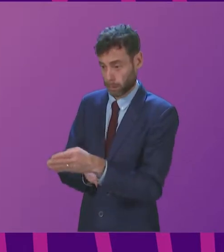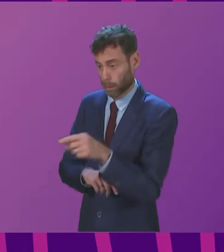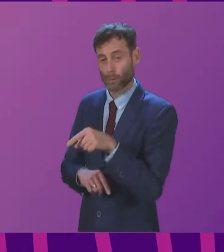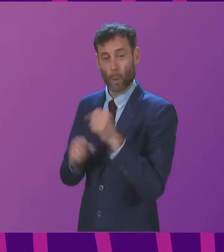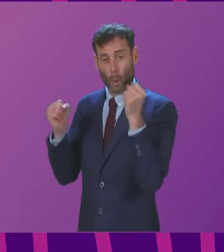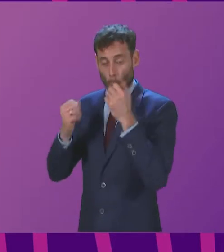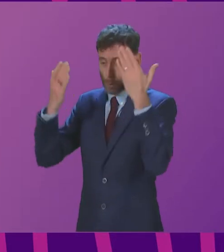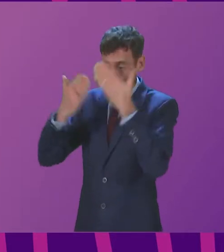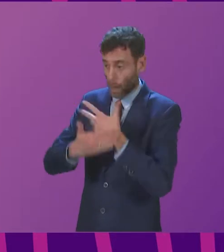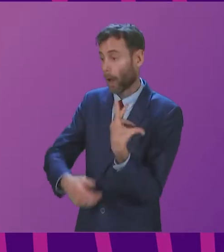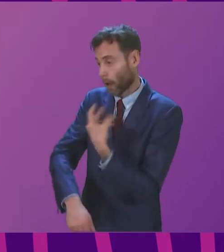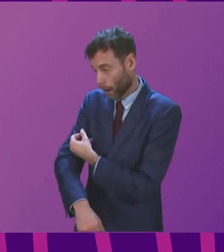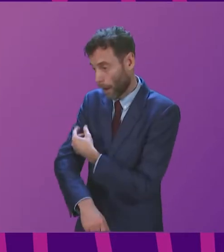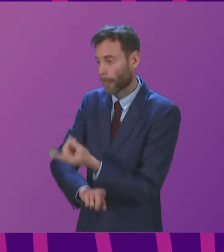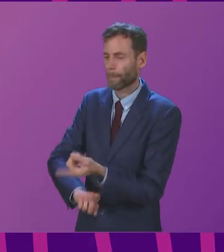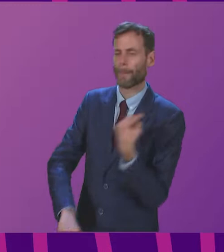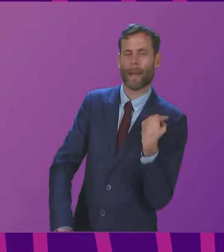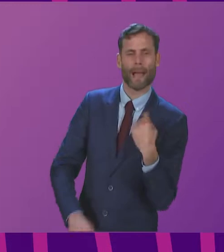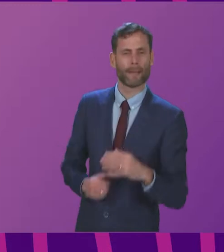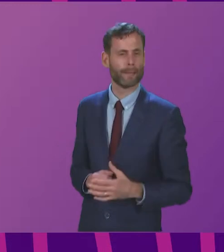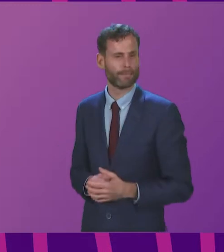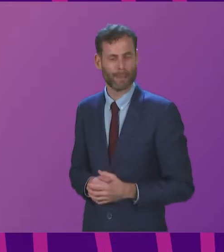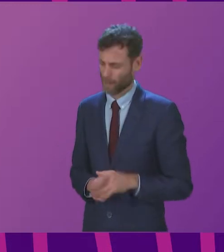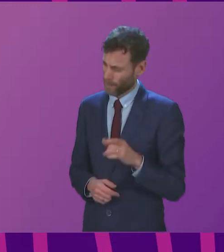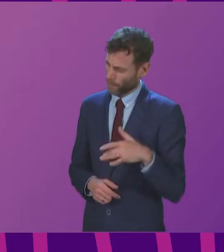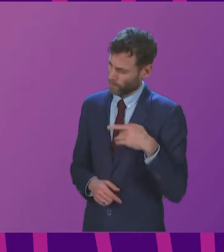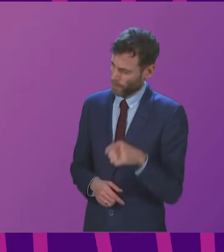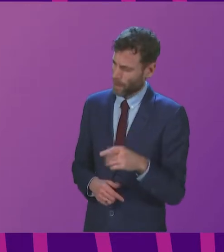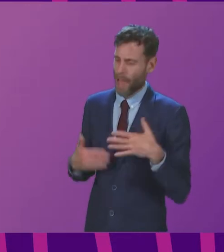dark—to obtain their jab. Does the First Minister agree that the health board should think again,